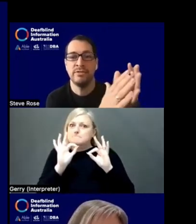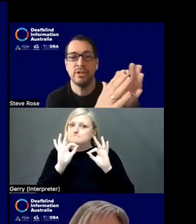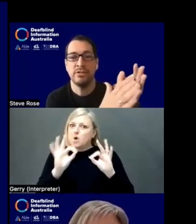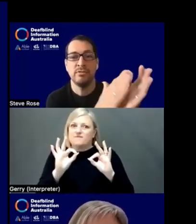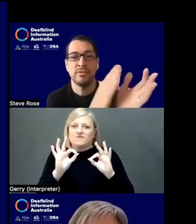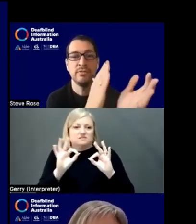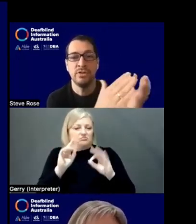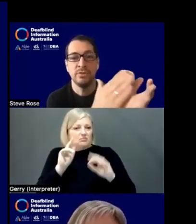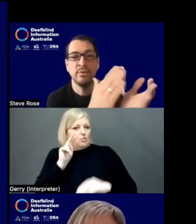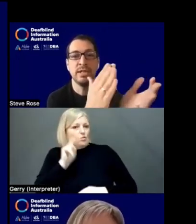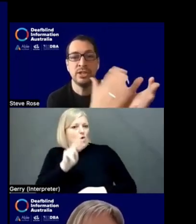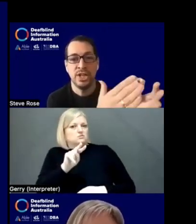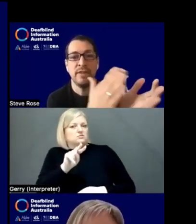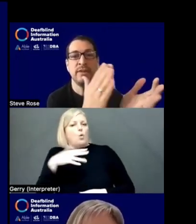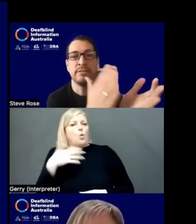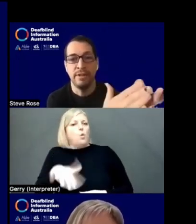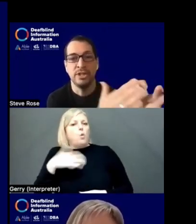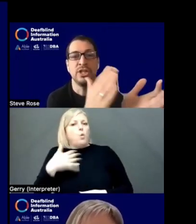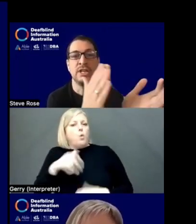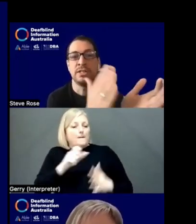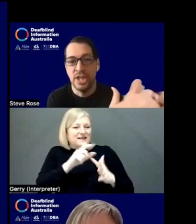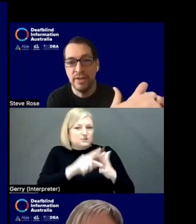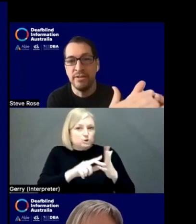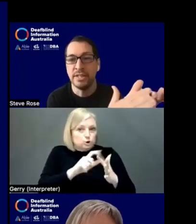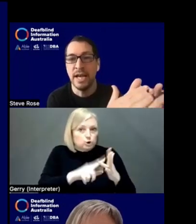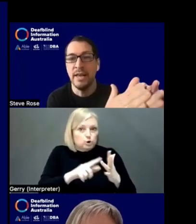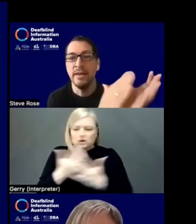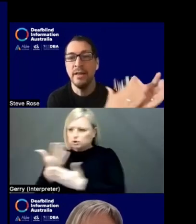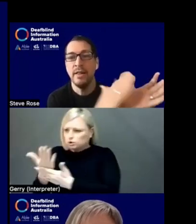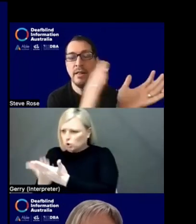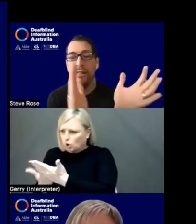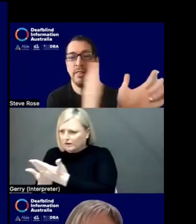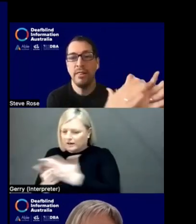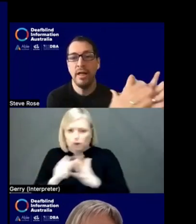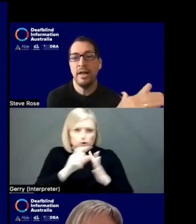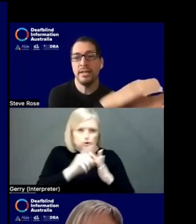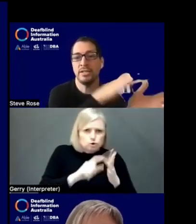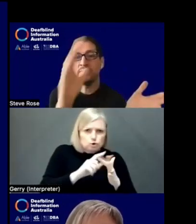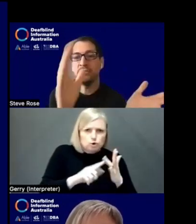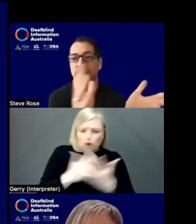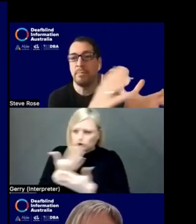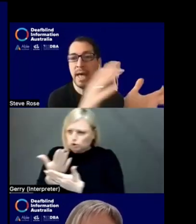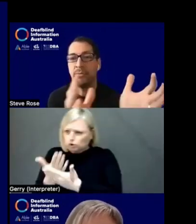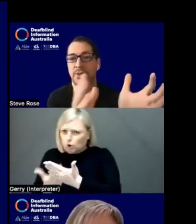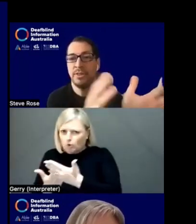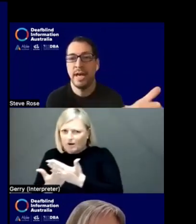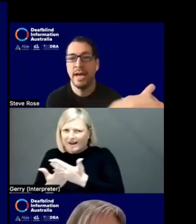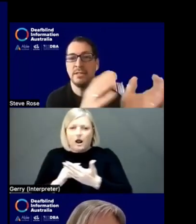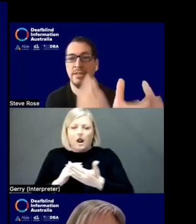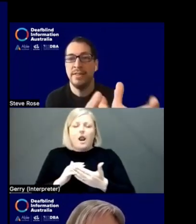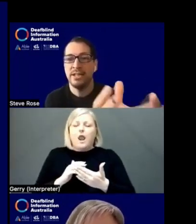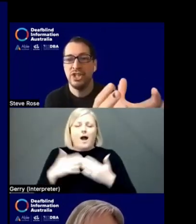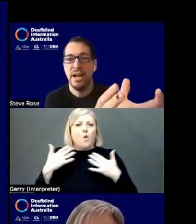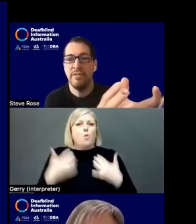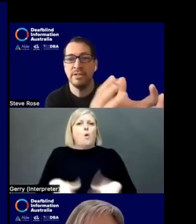structure of doing, sharing, finishing, sharing again. And the power that has in that sharing